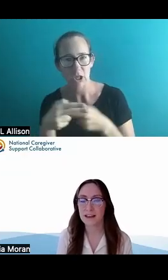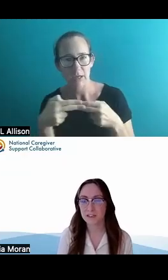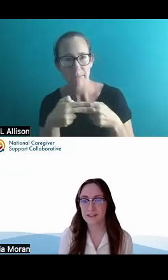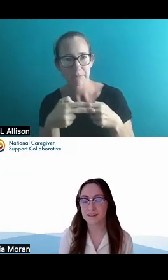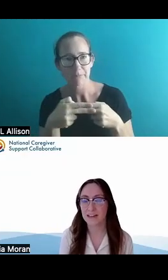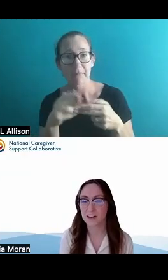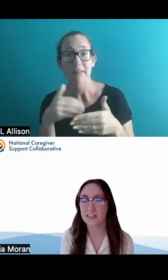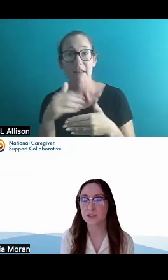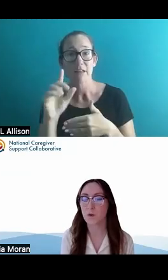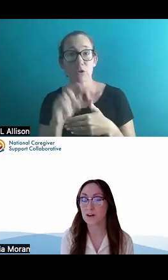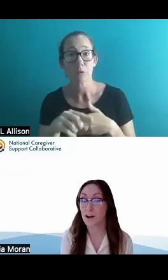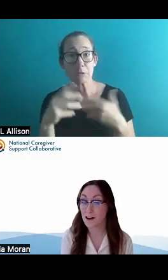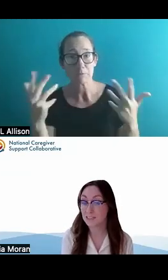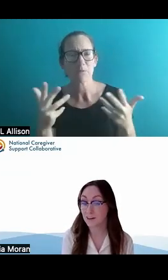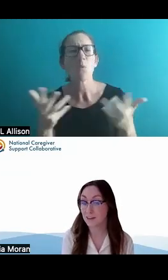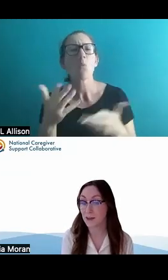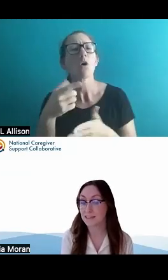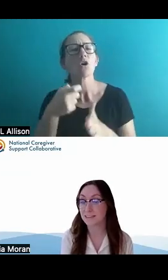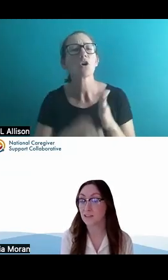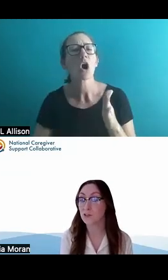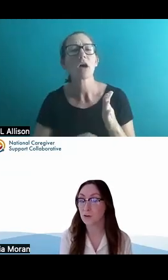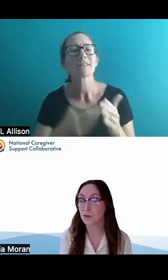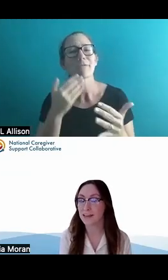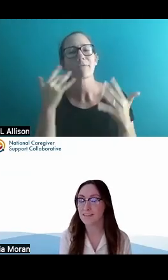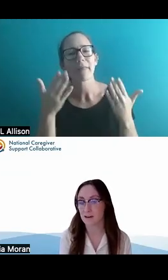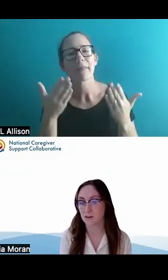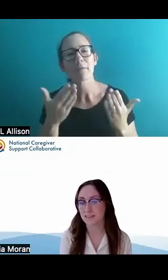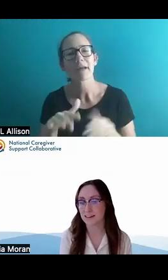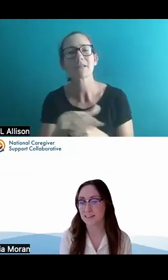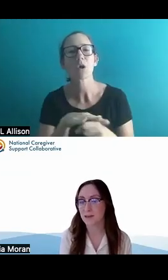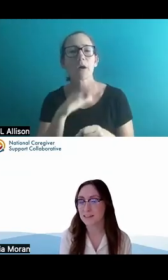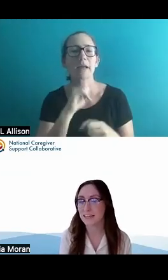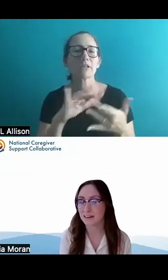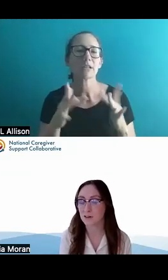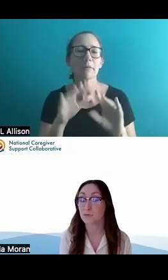next question here is: What are cost-friendly ways that local aging networks can expand data